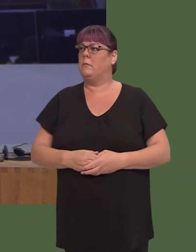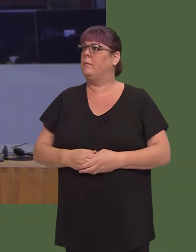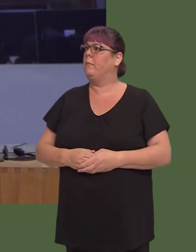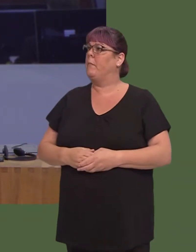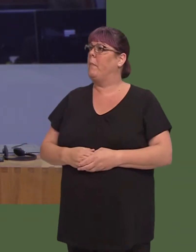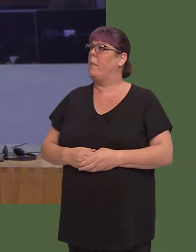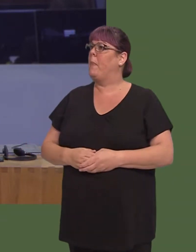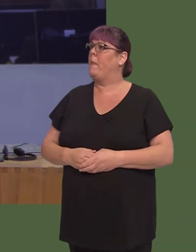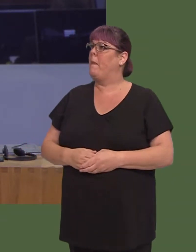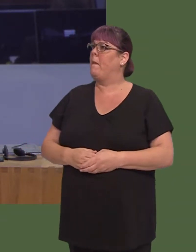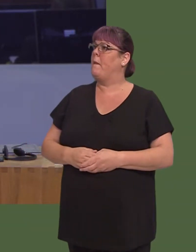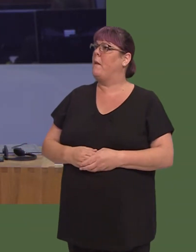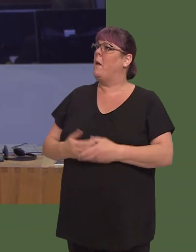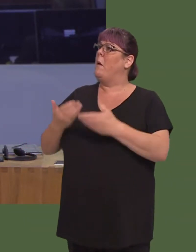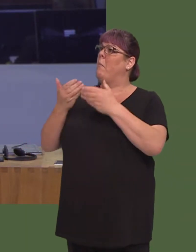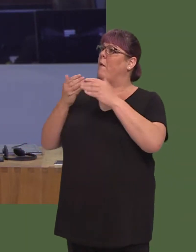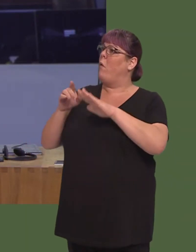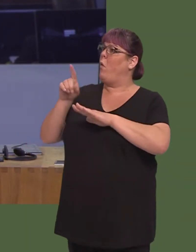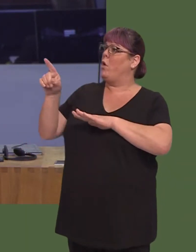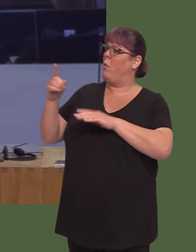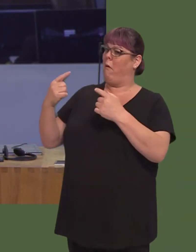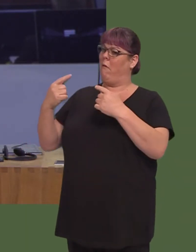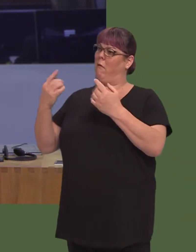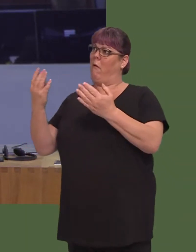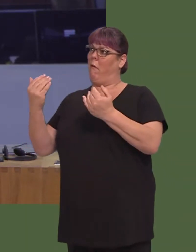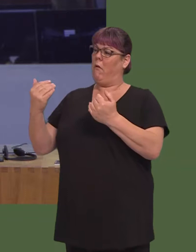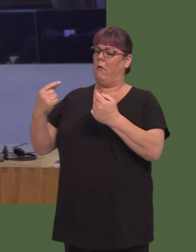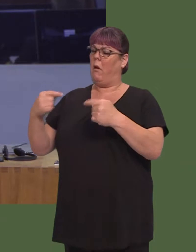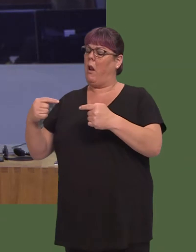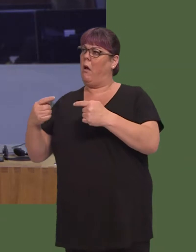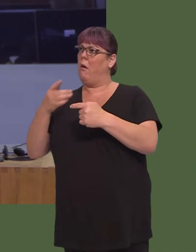which has been raised in fairness, about the August figures, a 90-day improvement cycle